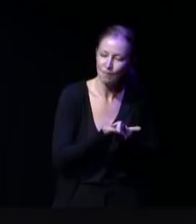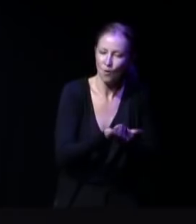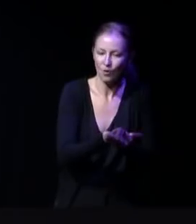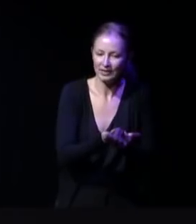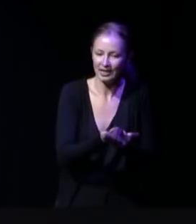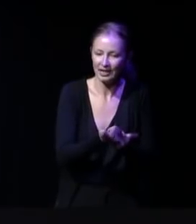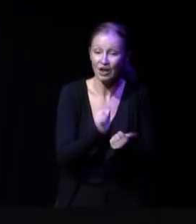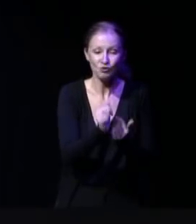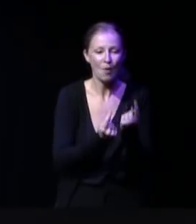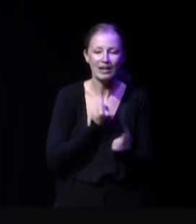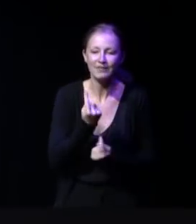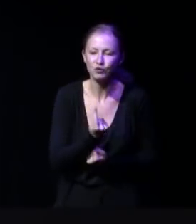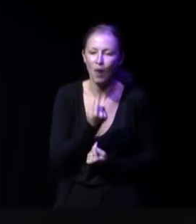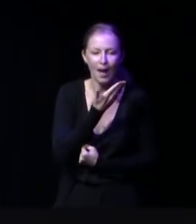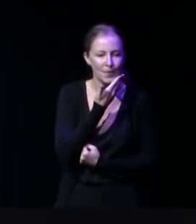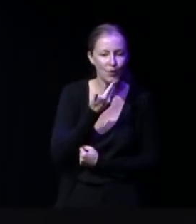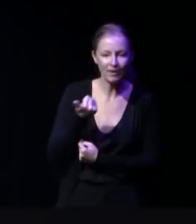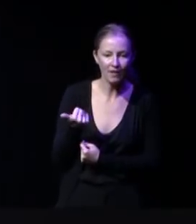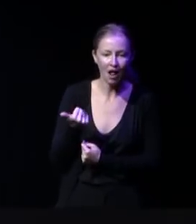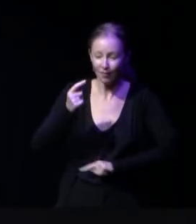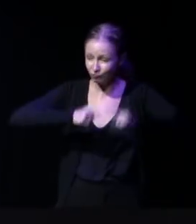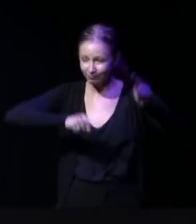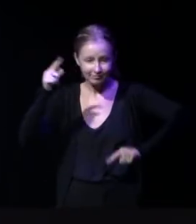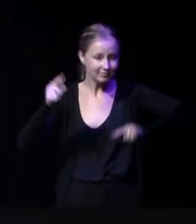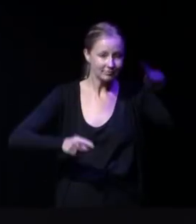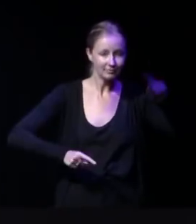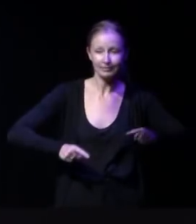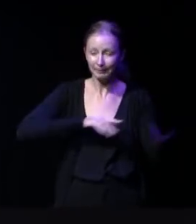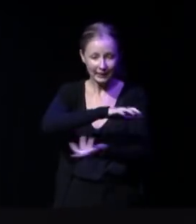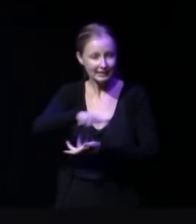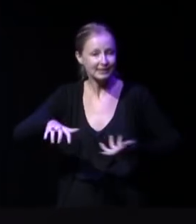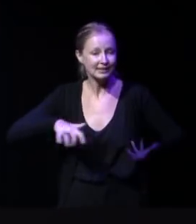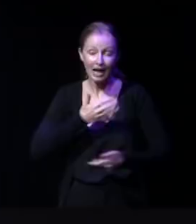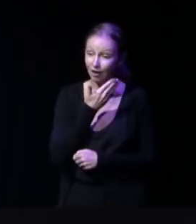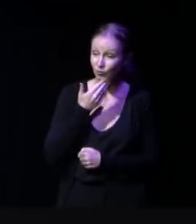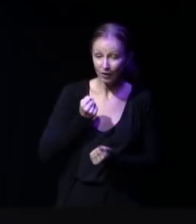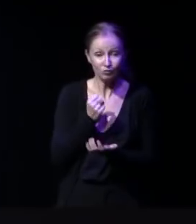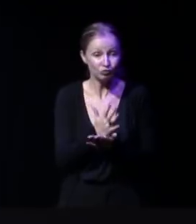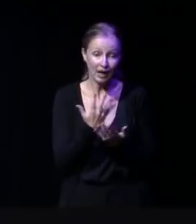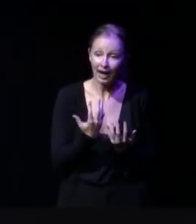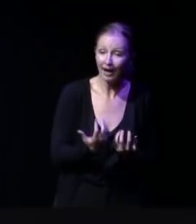individual beauty, all of the range of beauty that actually exists, if trillions